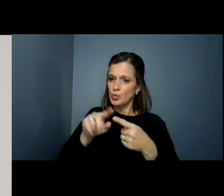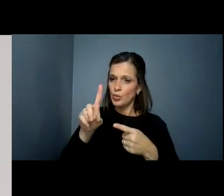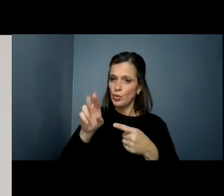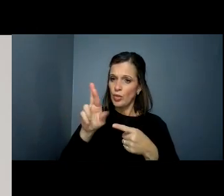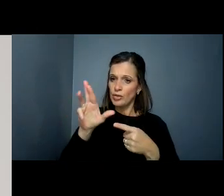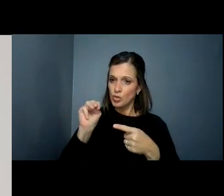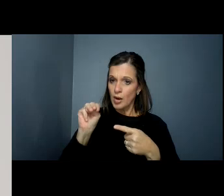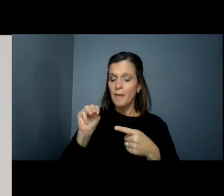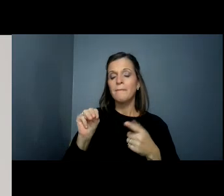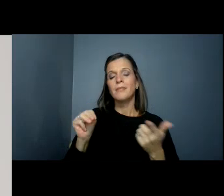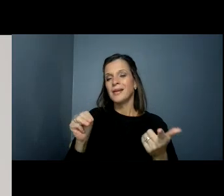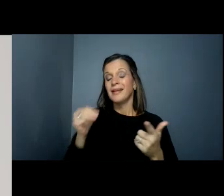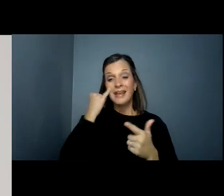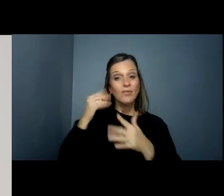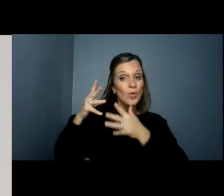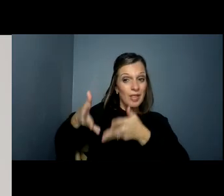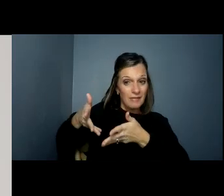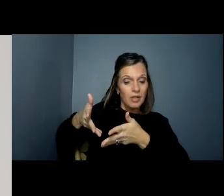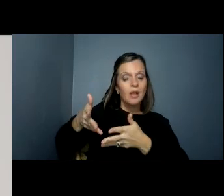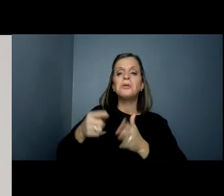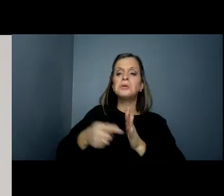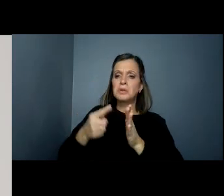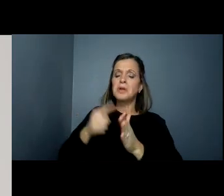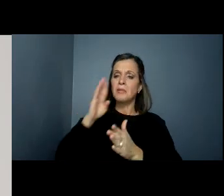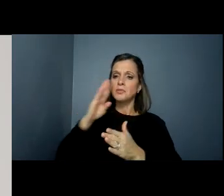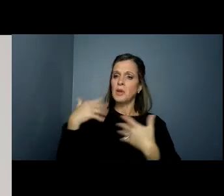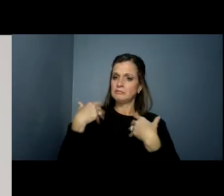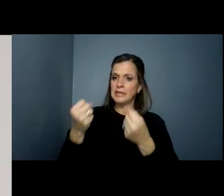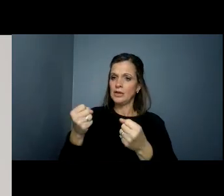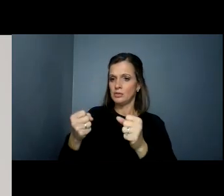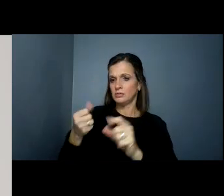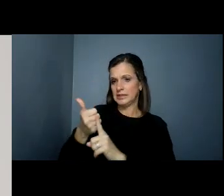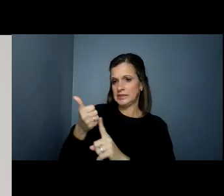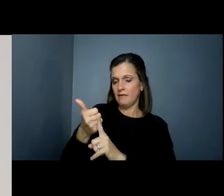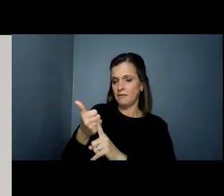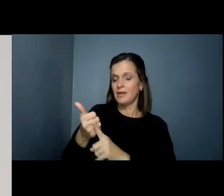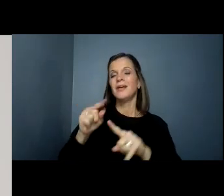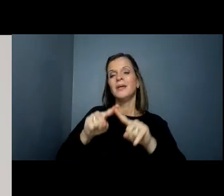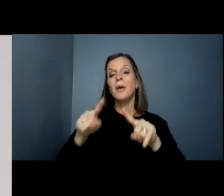the body doesn't purge like it should. So if if this trying to come out on its